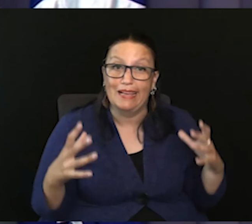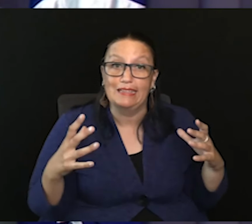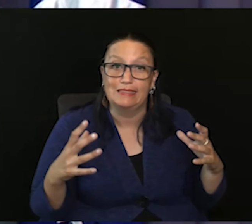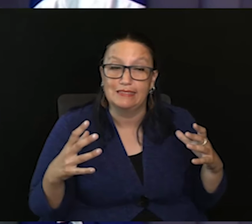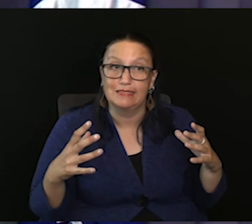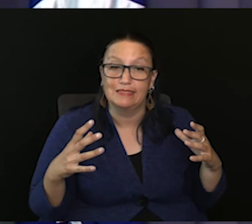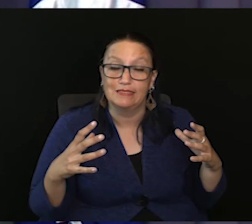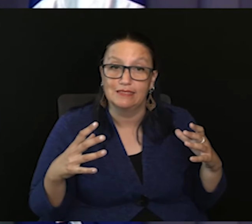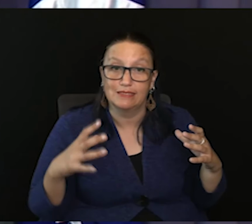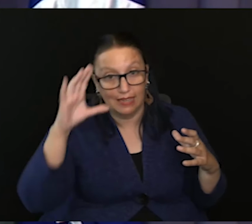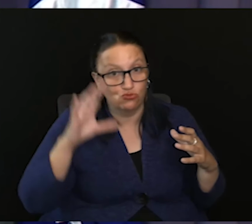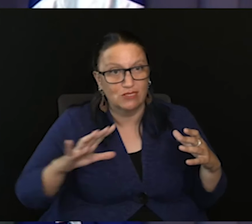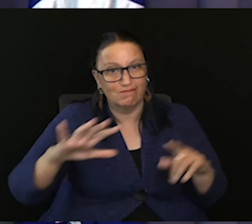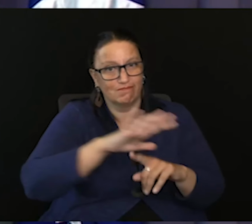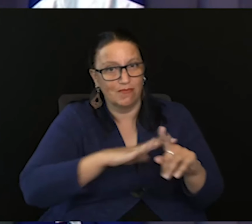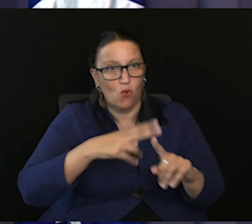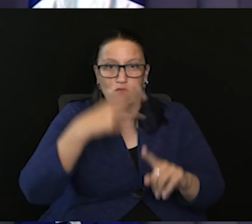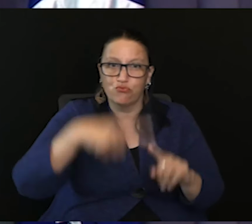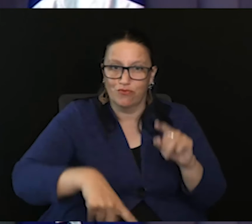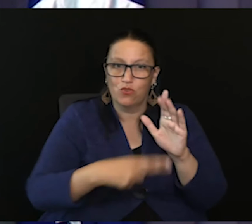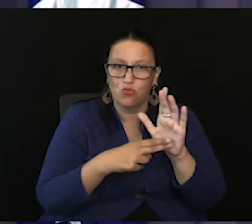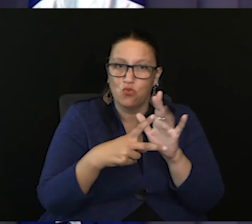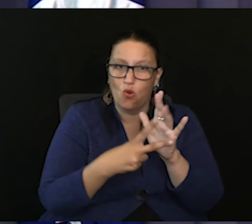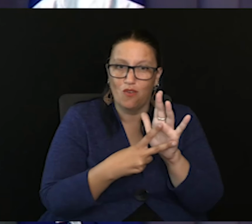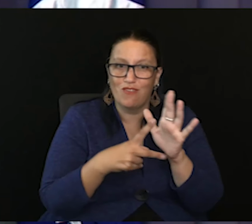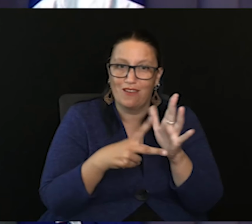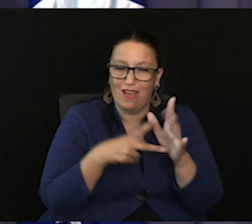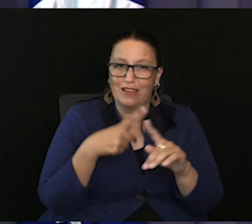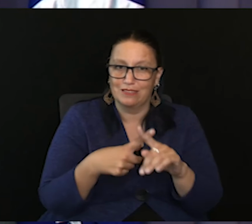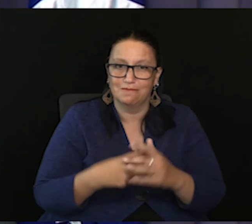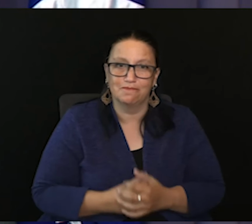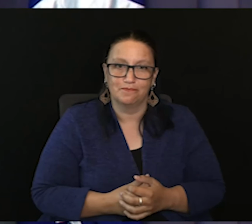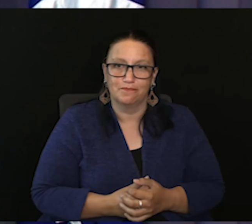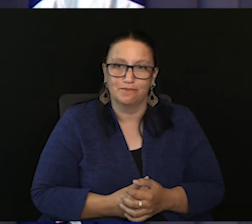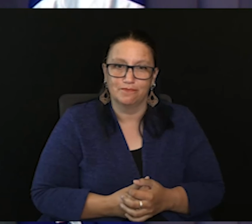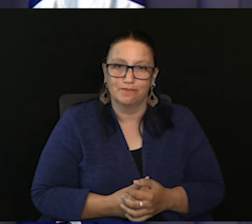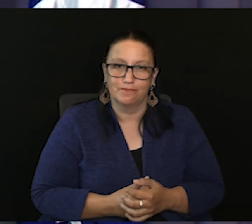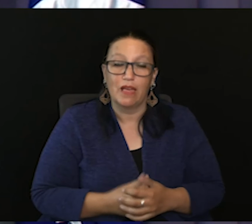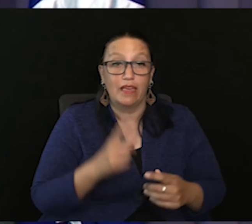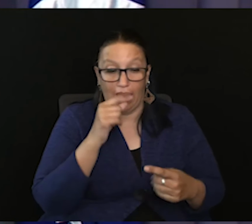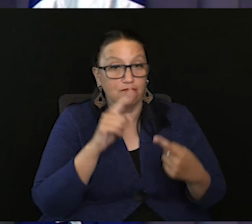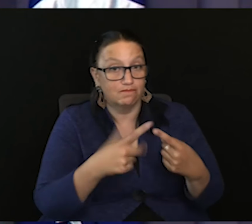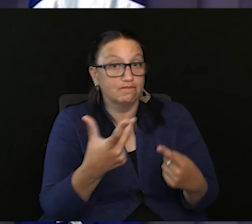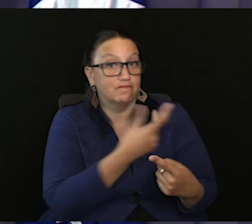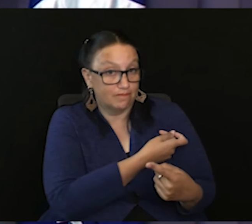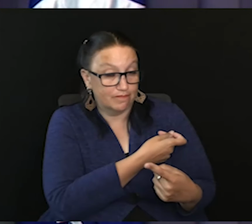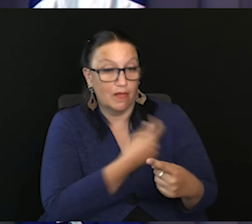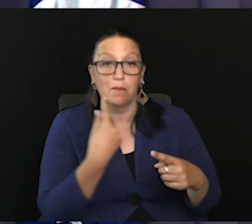It's approved as a ready-to-use vaccine, and it's also approved in two doses 21 days apart.